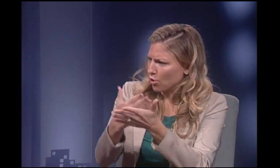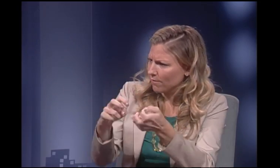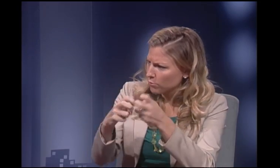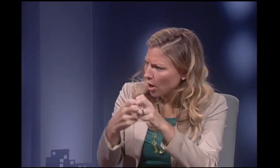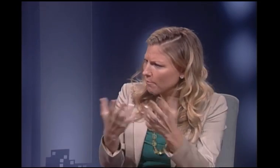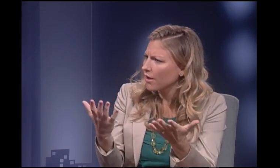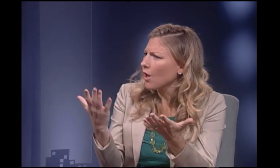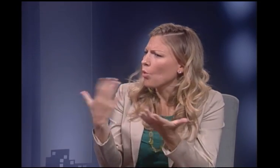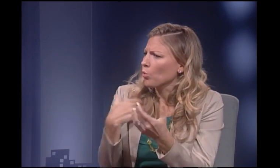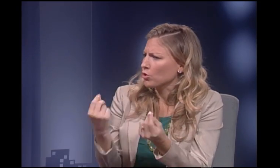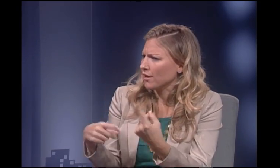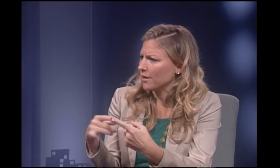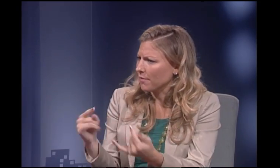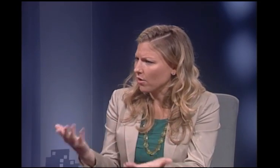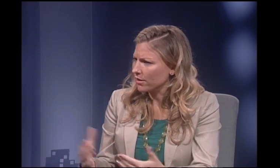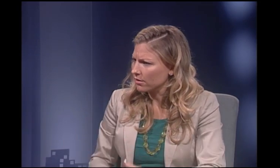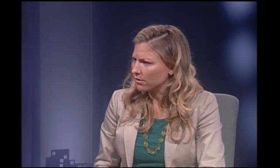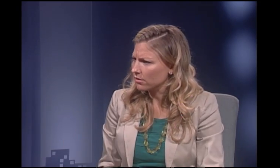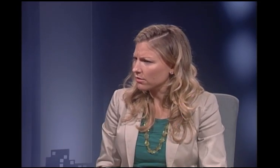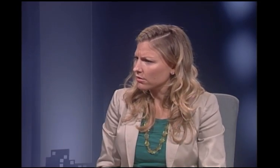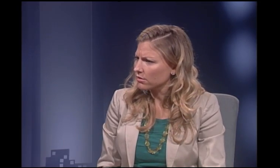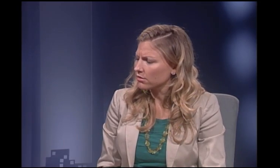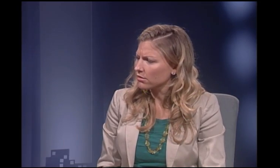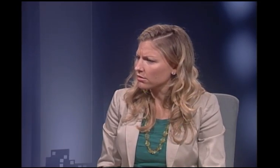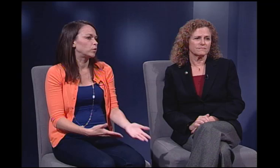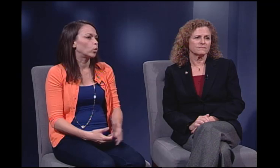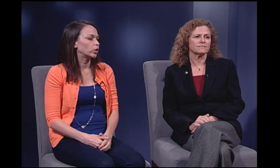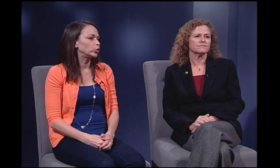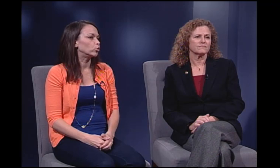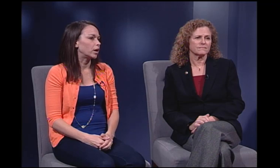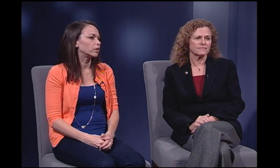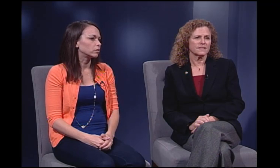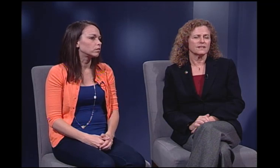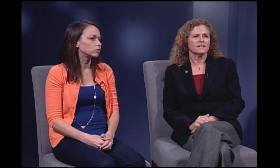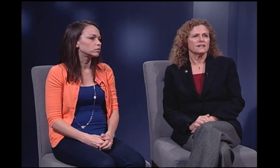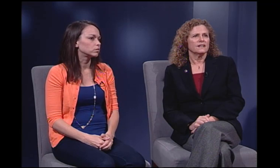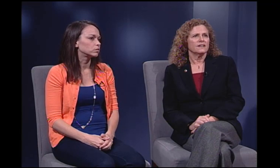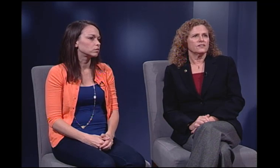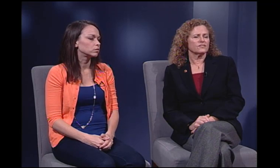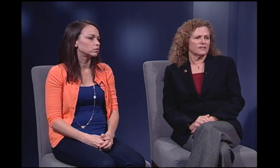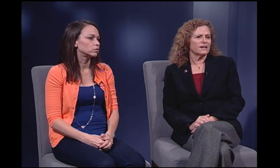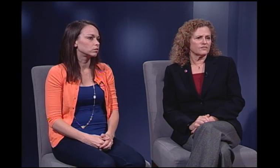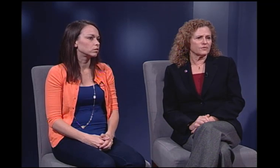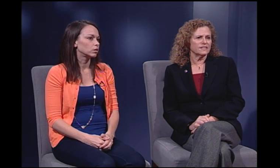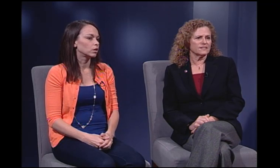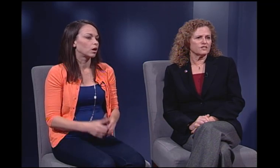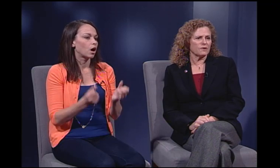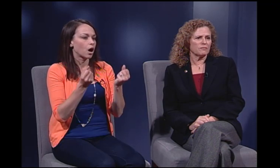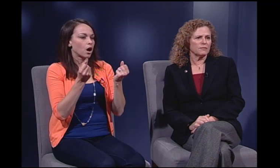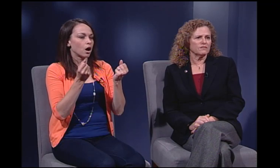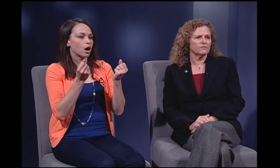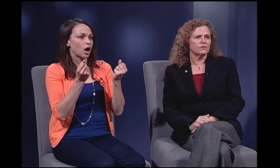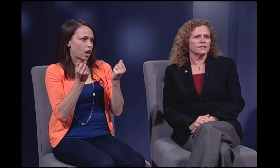why do you think-- what is the problem, what can we do about it? There's a lot of reasons probably for it.